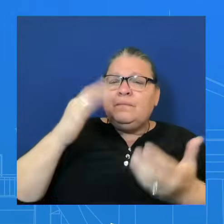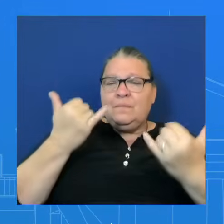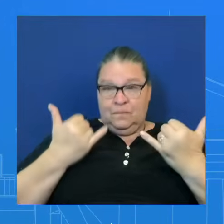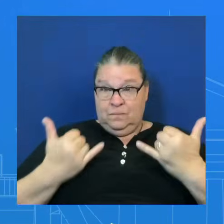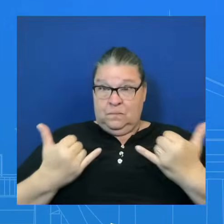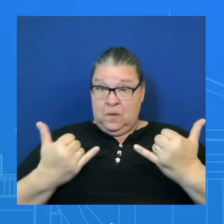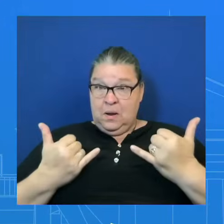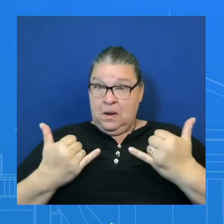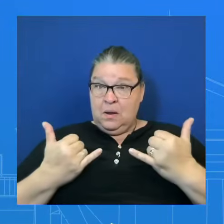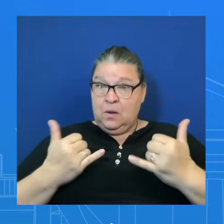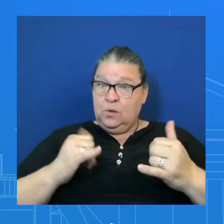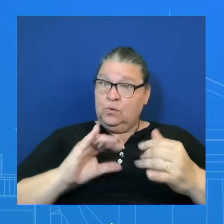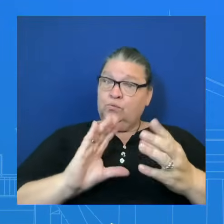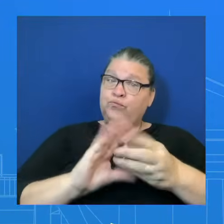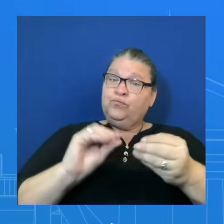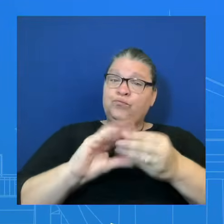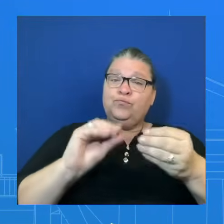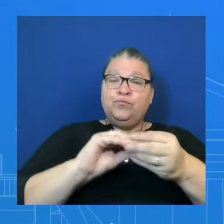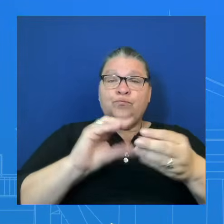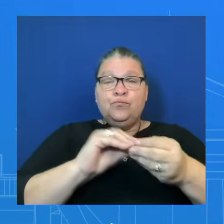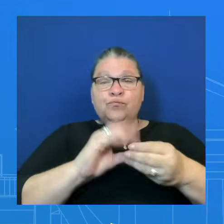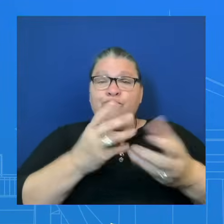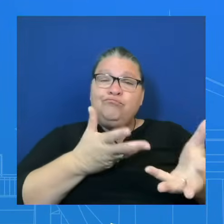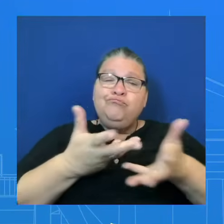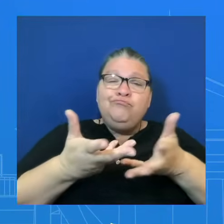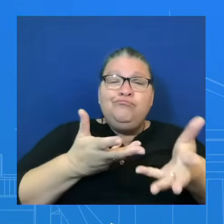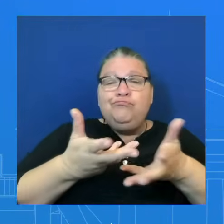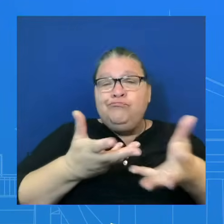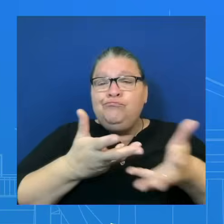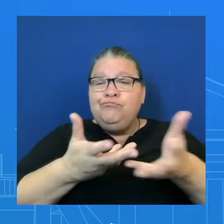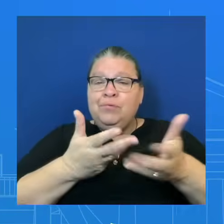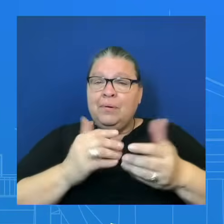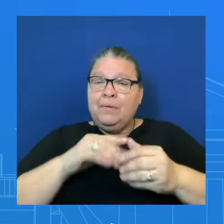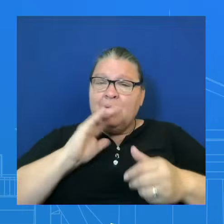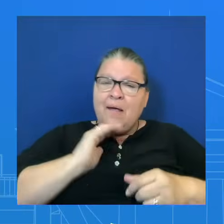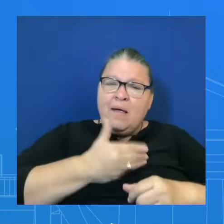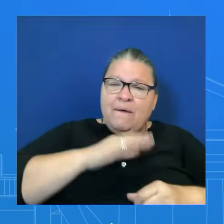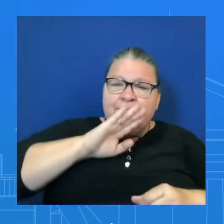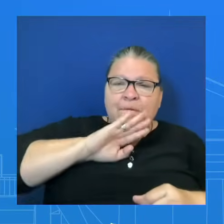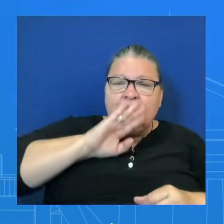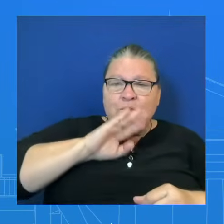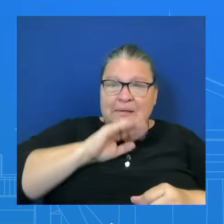to back China down from its increased aggressiveness? Mr. Kirby: We have continued to convey that message to them.